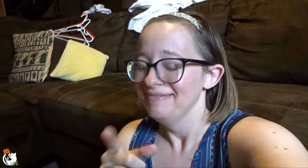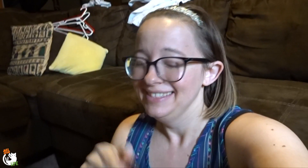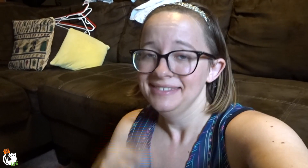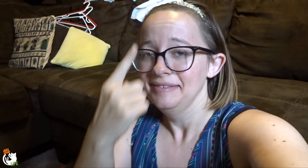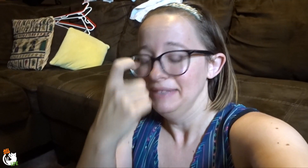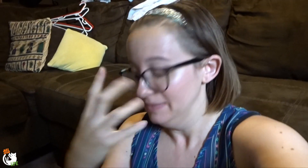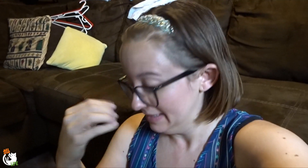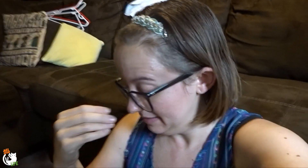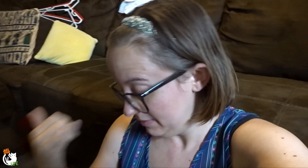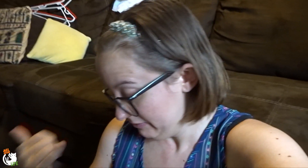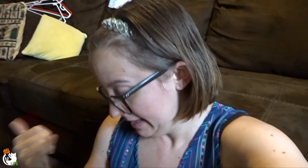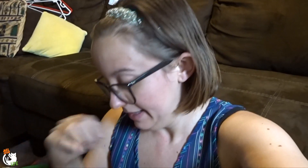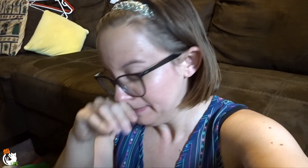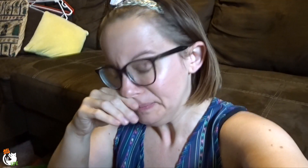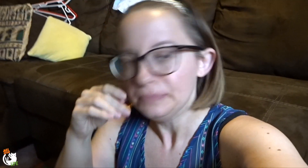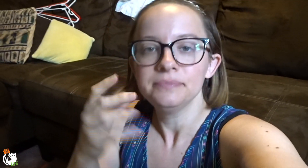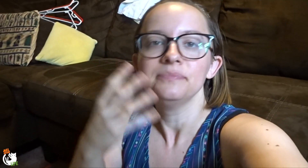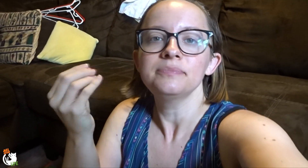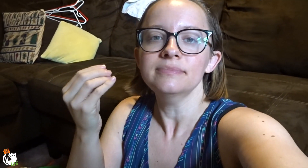I know. Really, Mikko's sleeping right now.